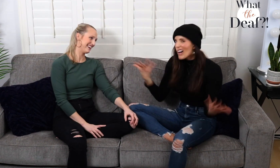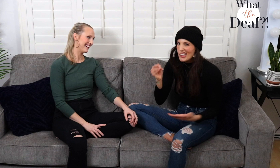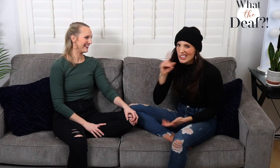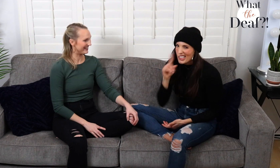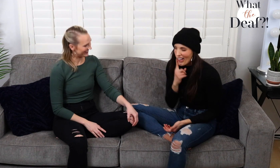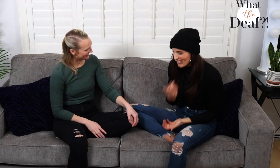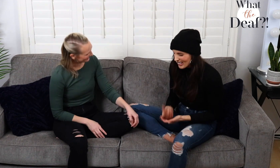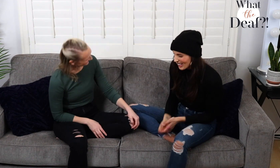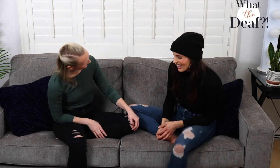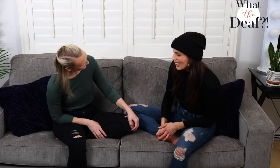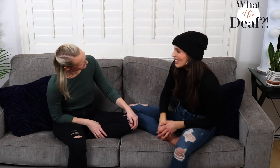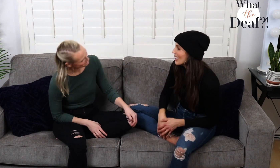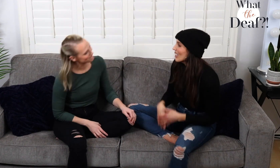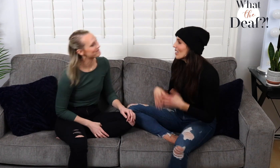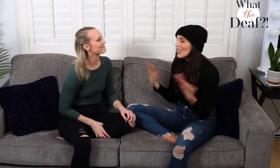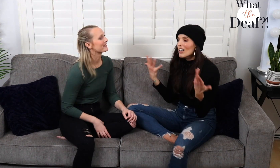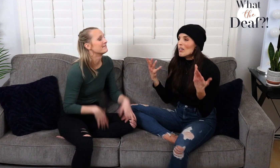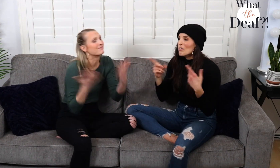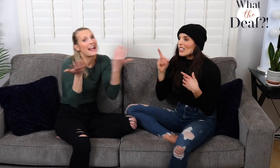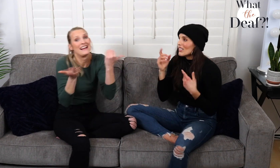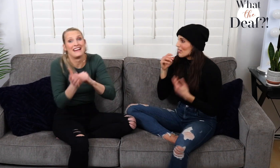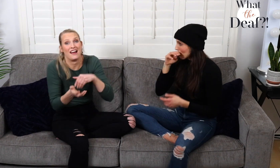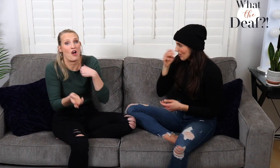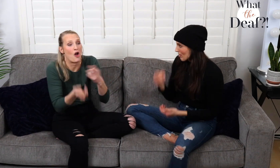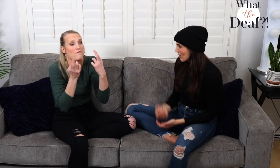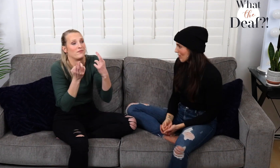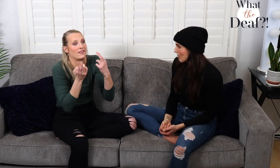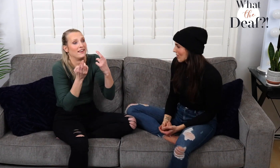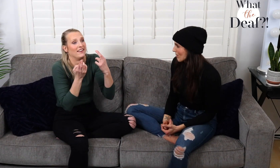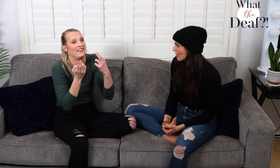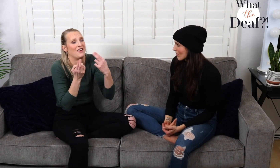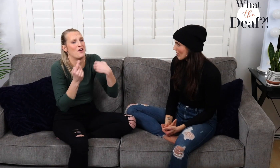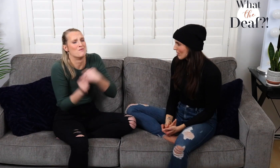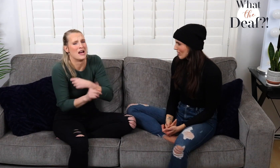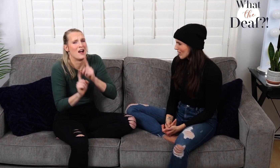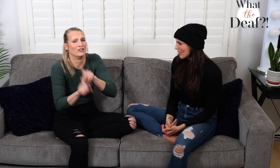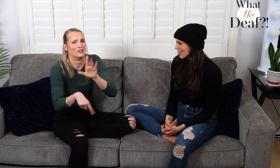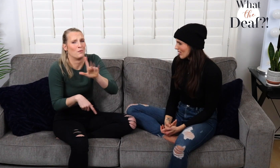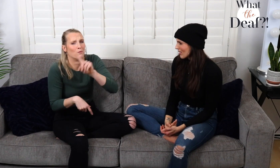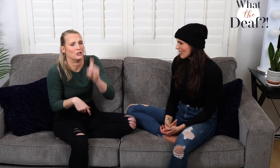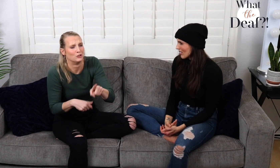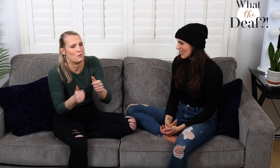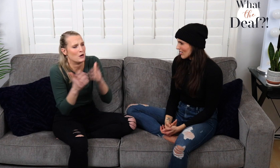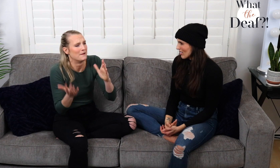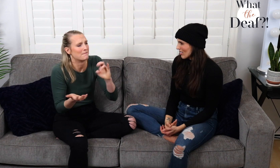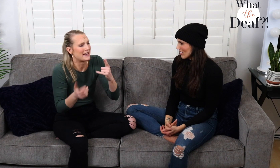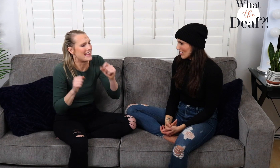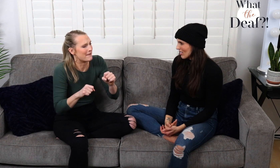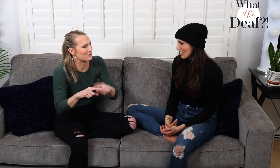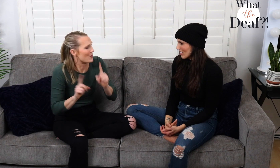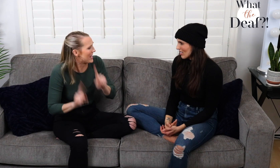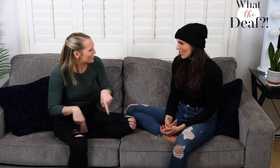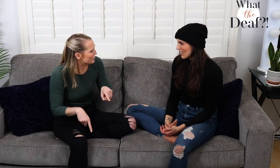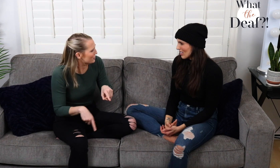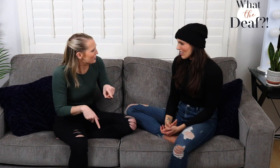Like, “What the Deaf?!” Again, hopefully we were able to answer your question without being able to